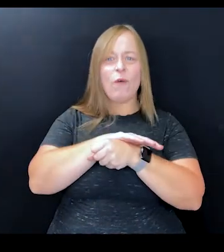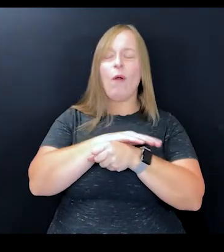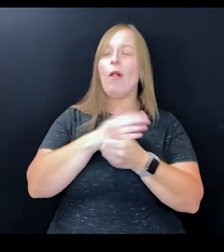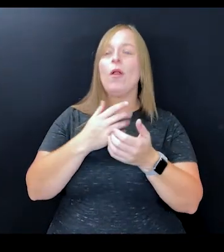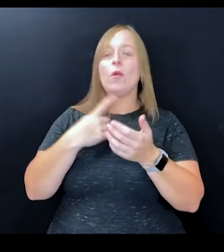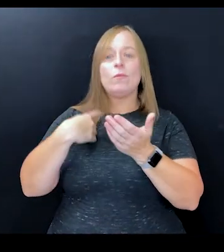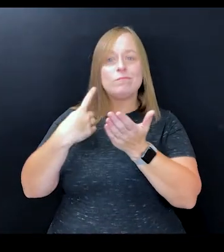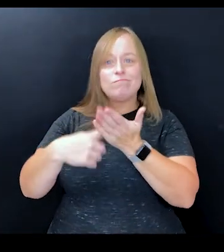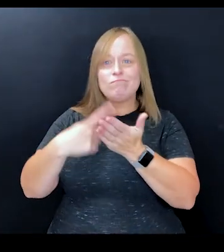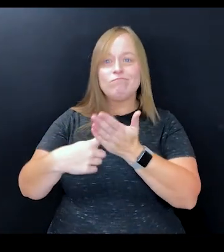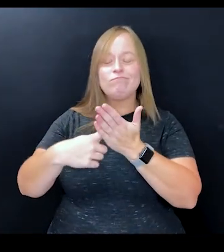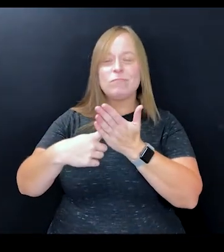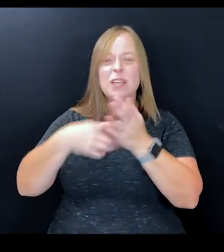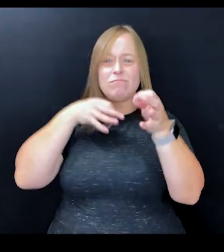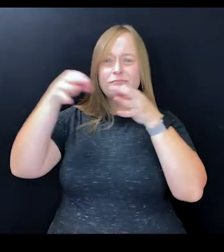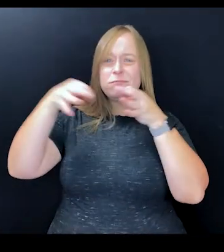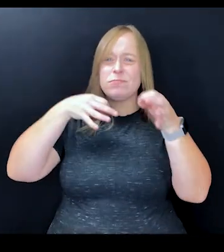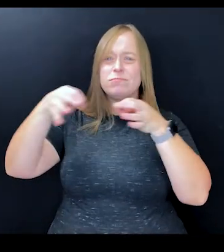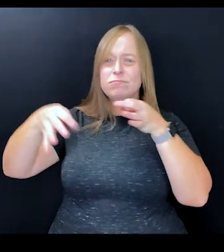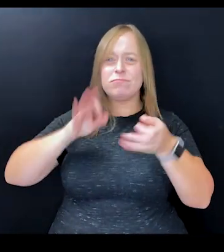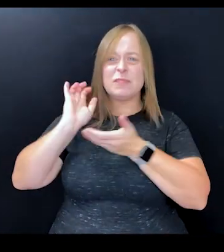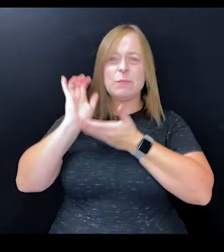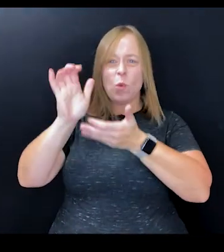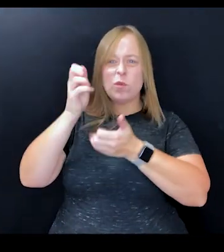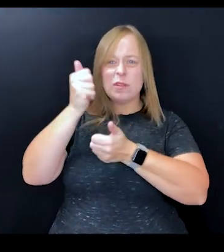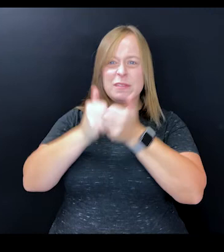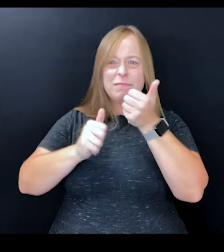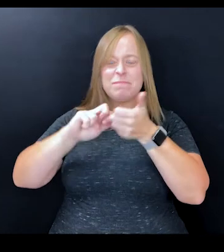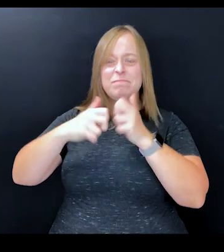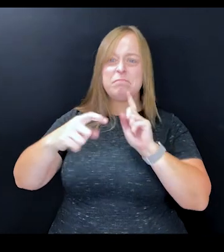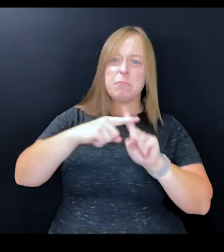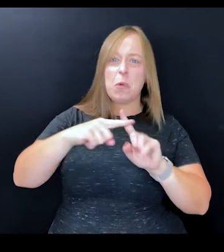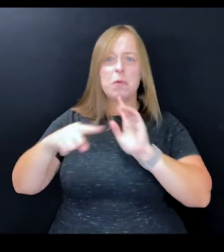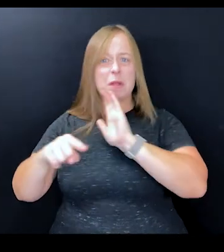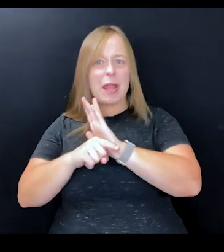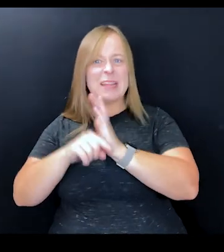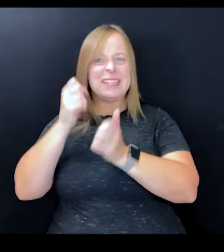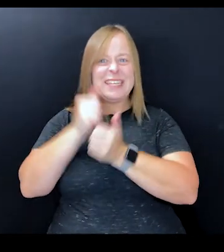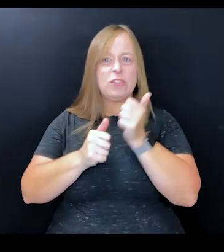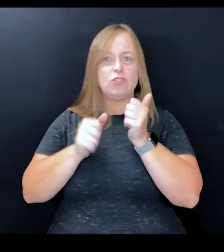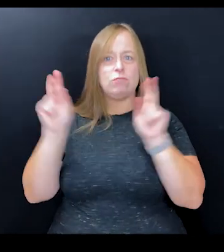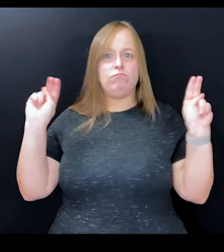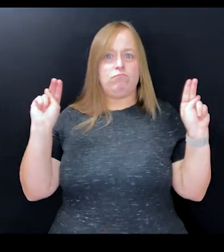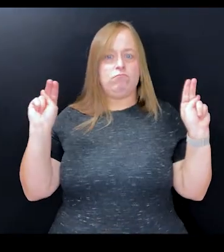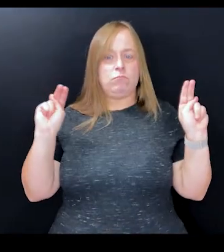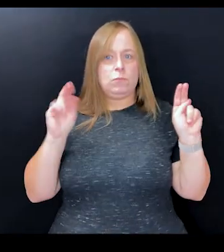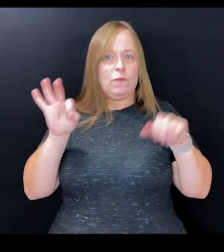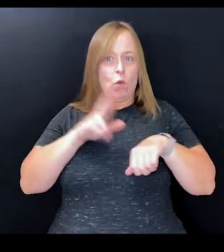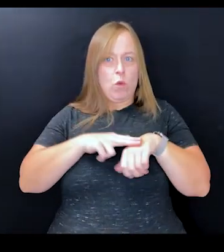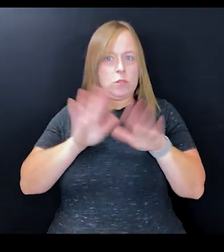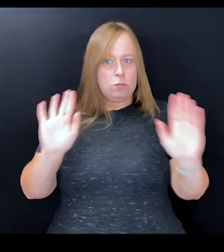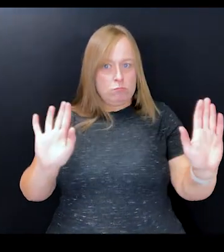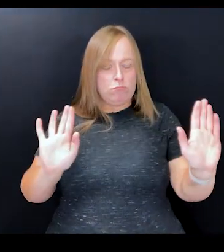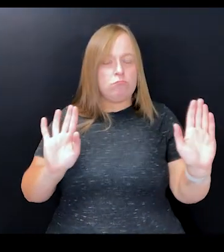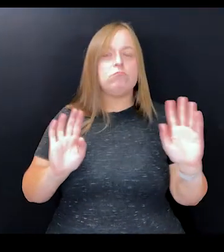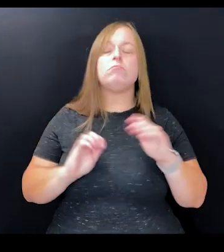where we discuss what each proposal means, the pros and cons to each. Of course, it's all non-partisan,